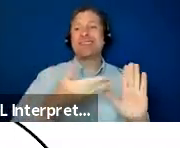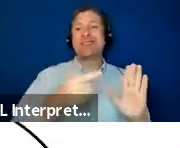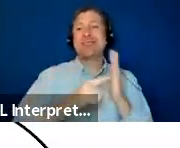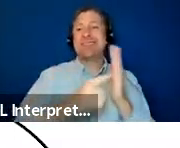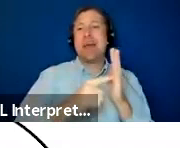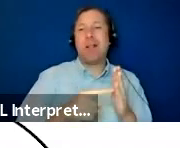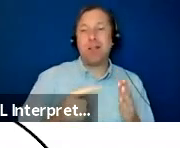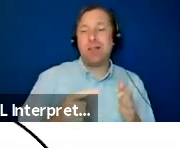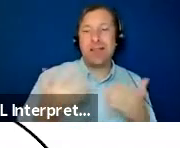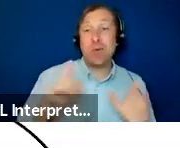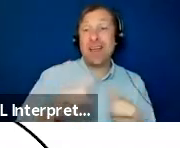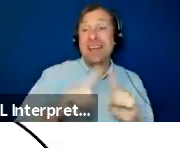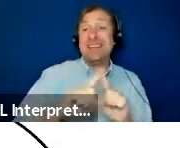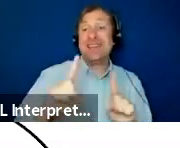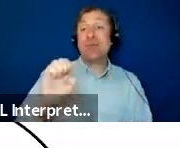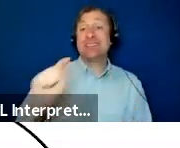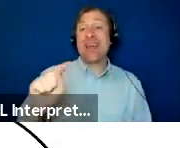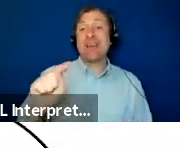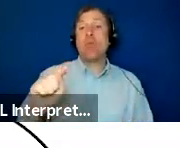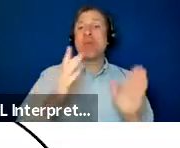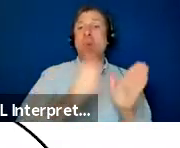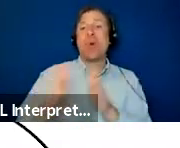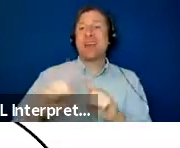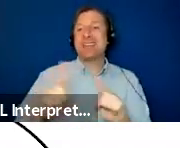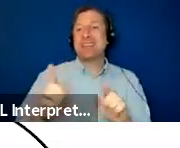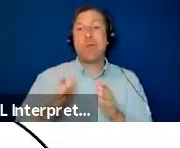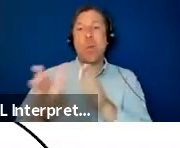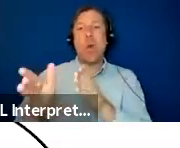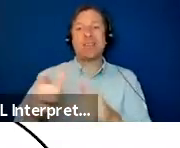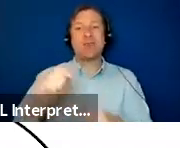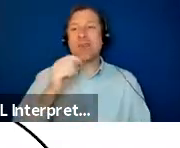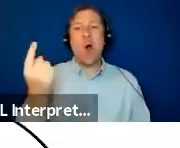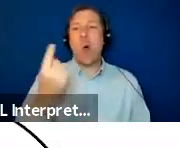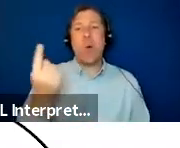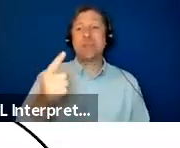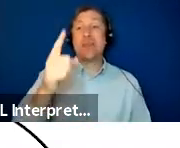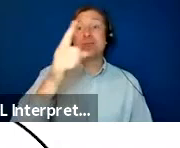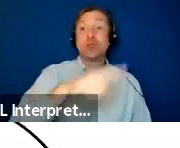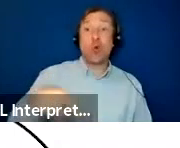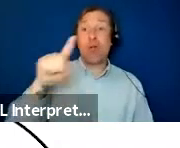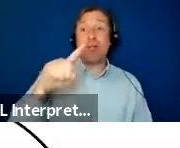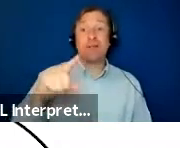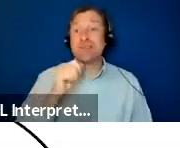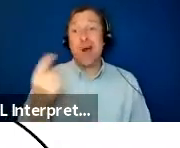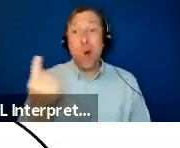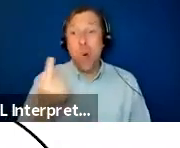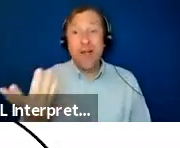Different sets will be configured in different ways. And so they won't necessarily be circles. They won't necessarily be